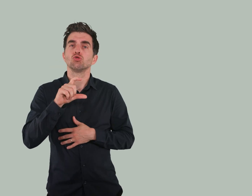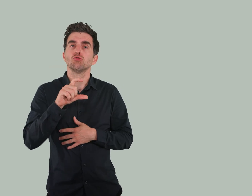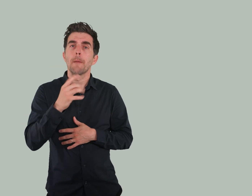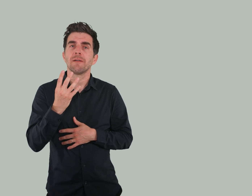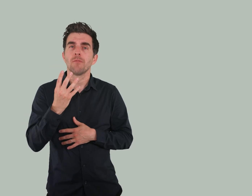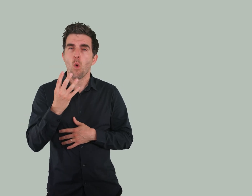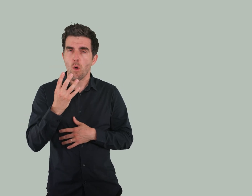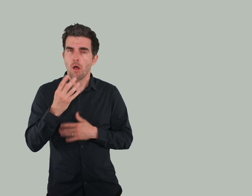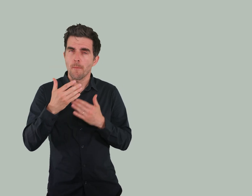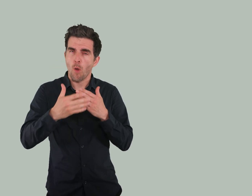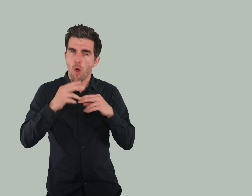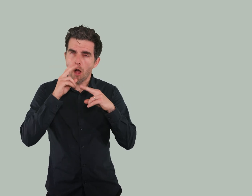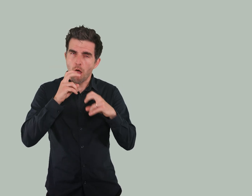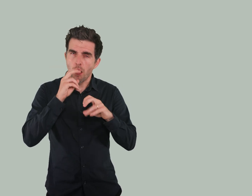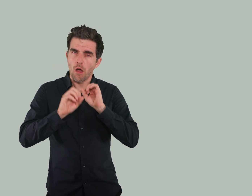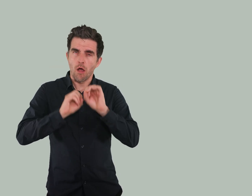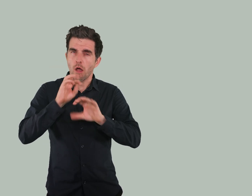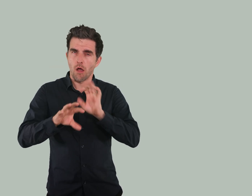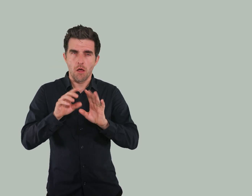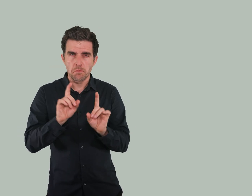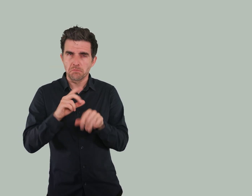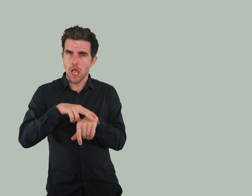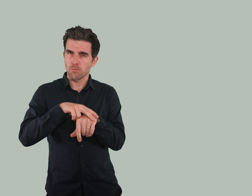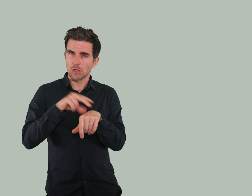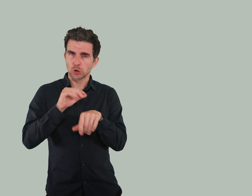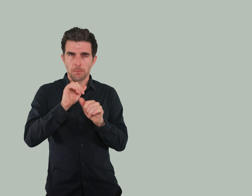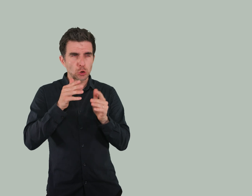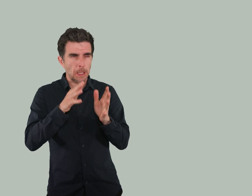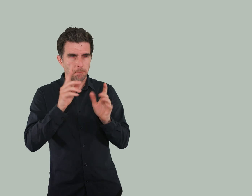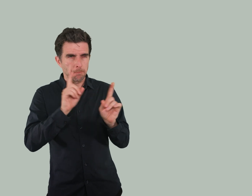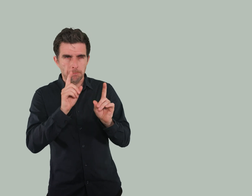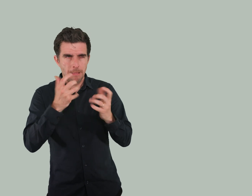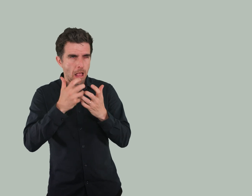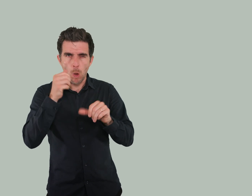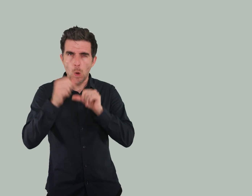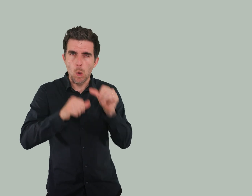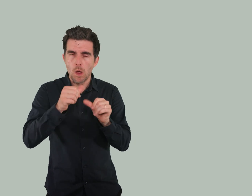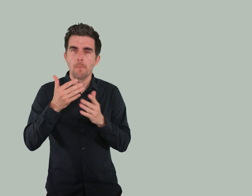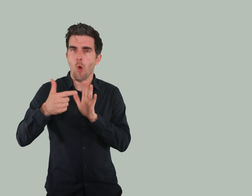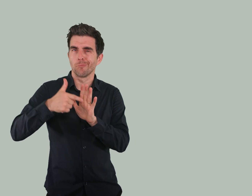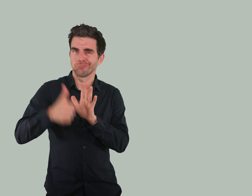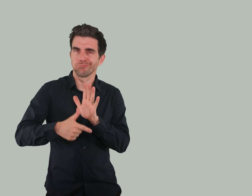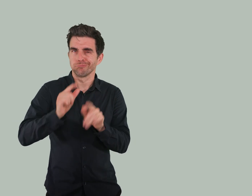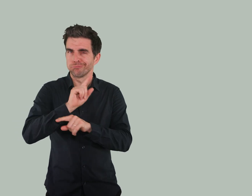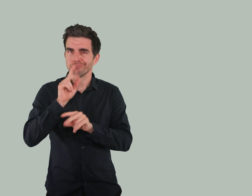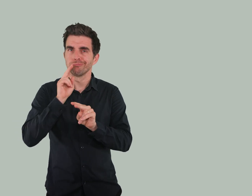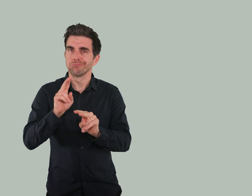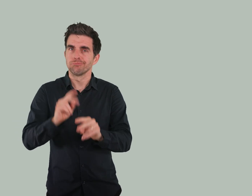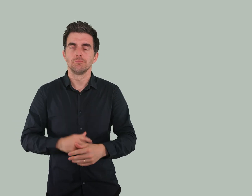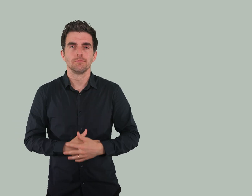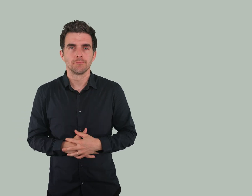Chapter 4 examines the apprenticeship system in greater detail.